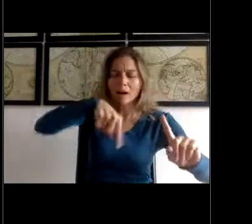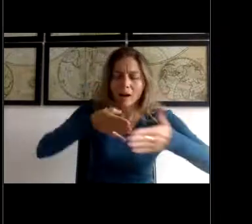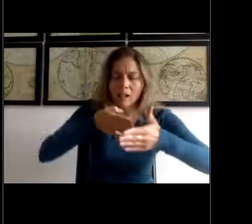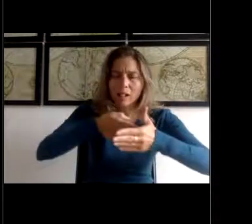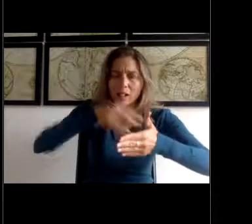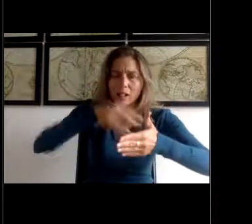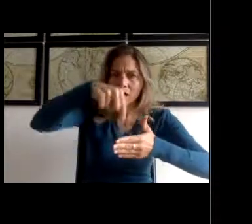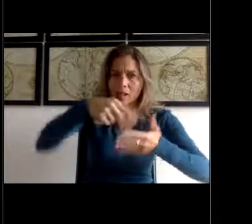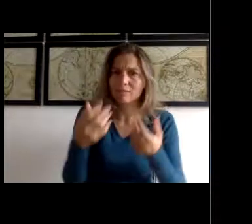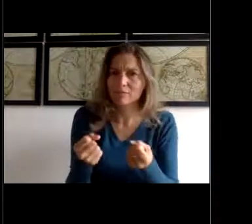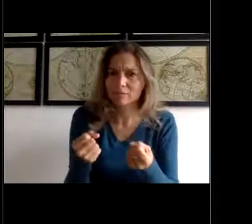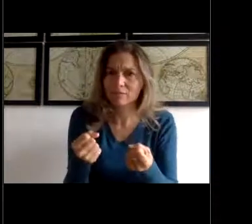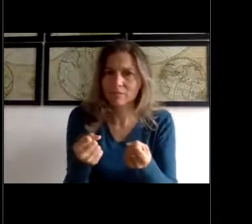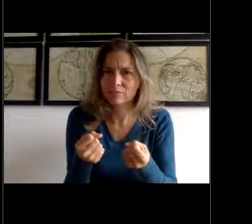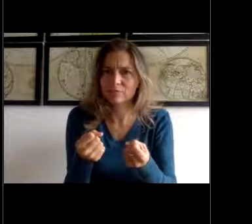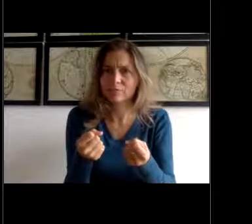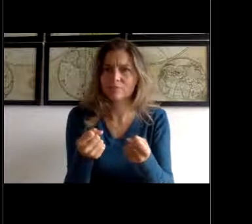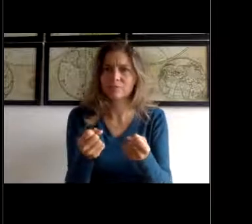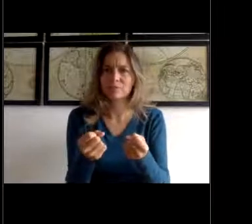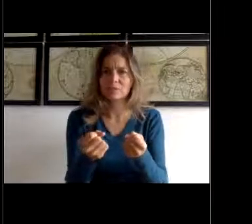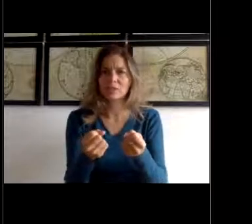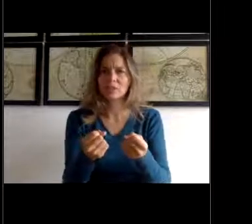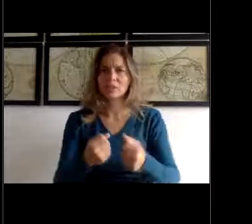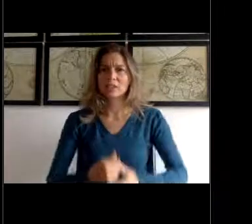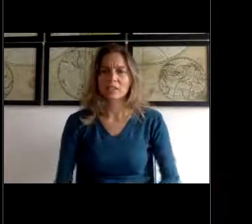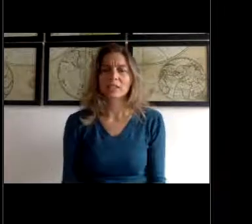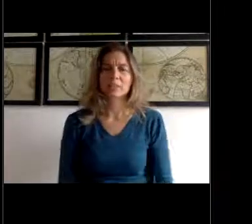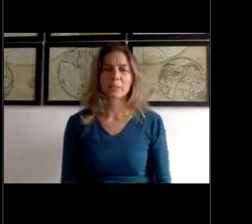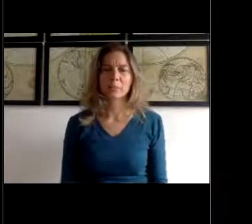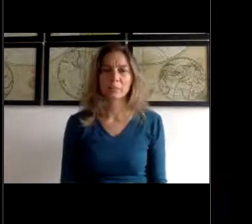Inclusive volunteering is based on the concept of inclusion,